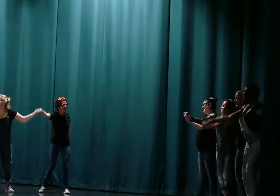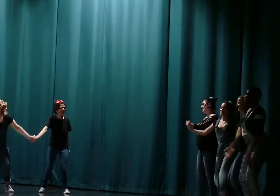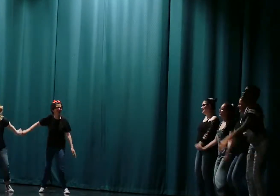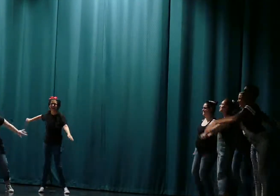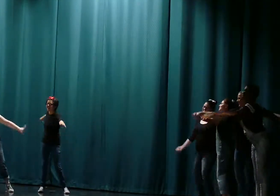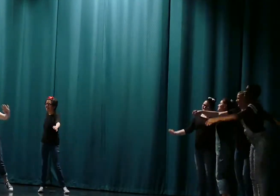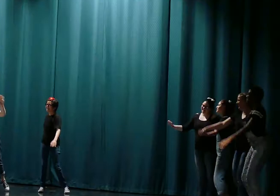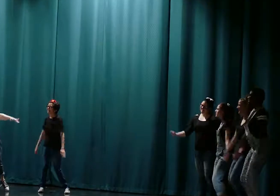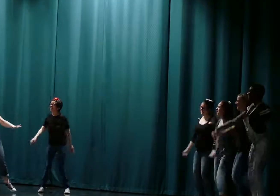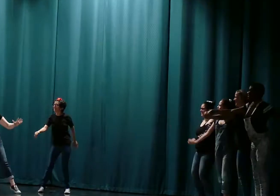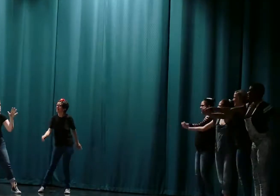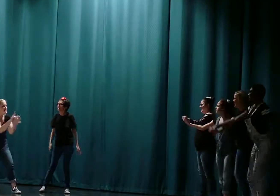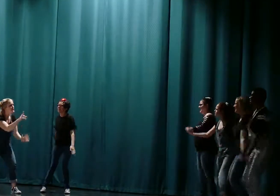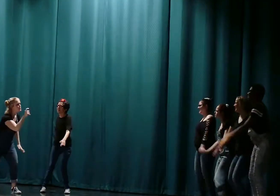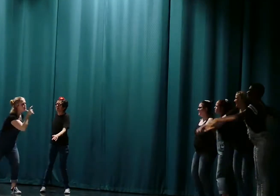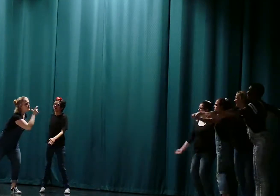Who do you think we should pick?